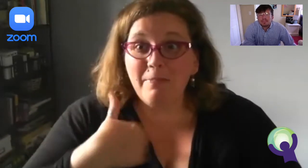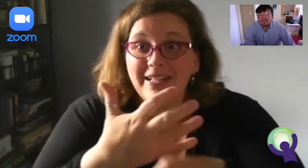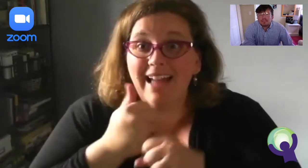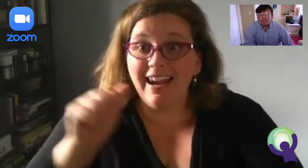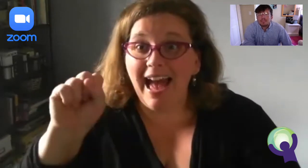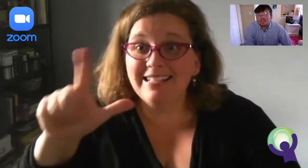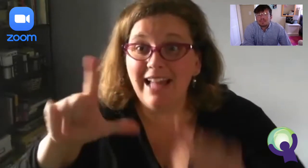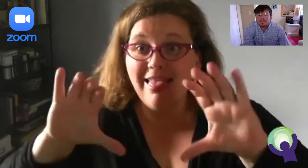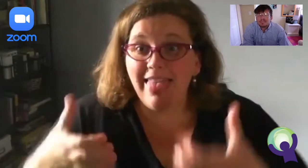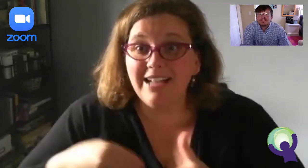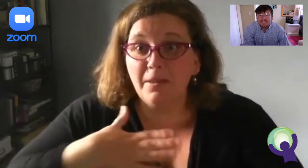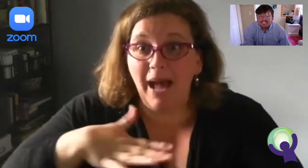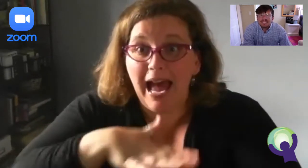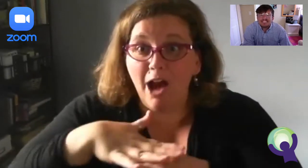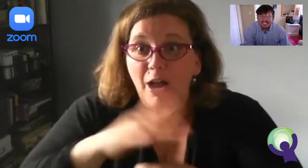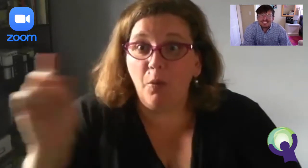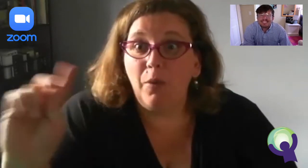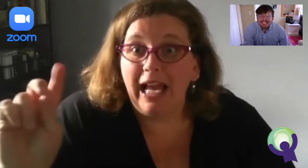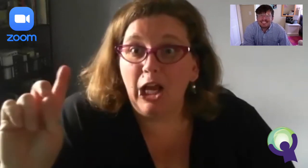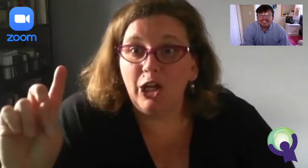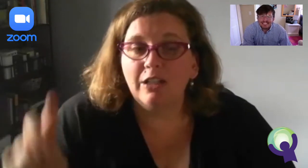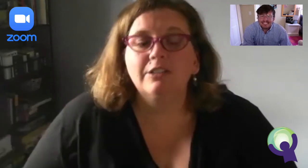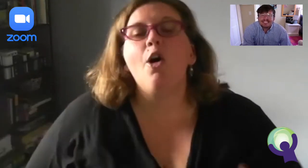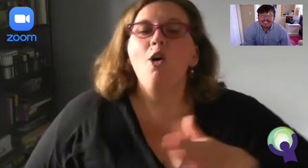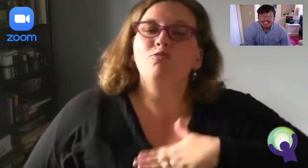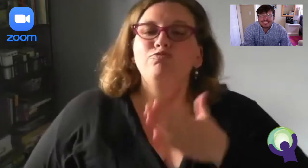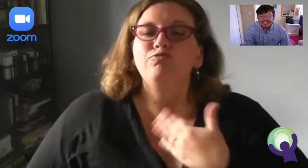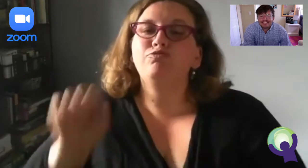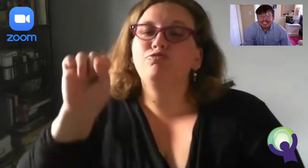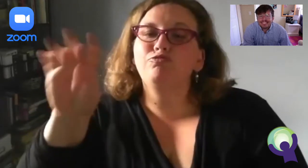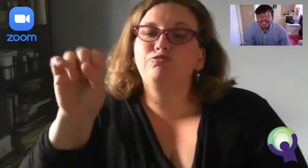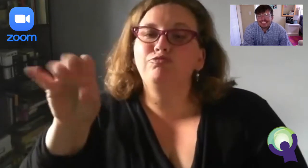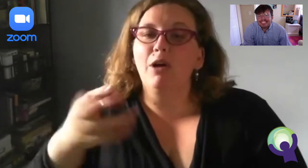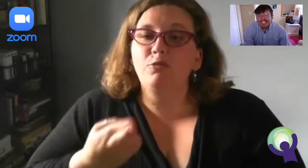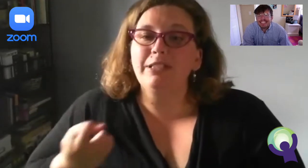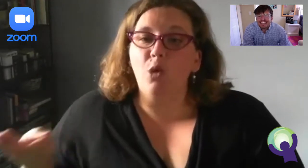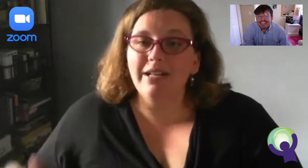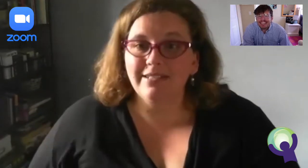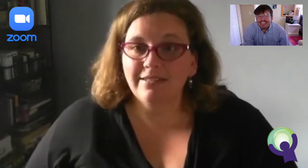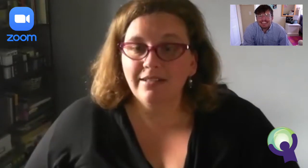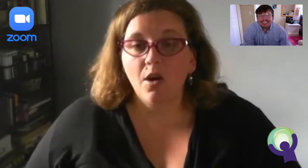I just think sign language is beautiful. Where can I take sign language classes in my area? We're happy to provide them with